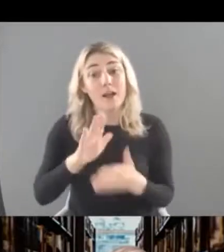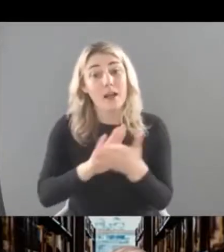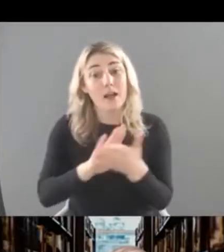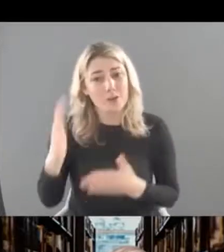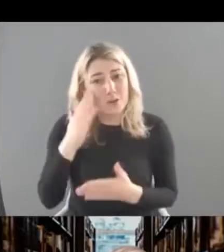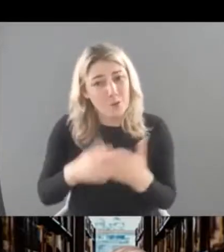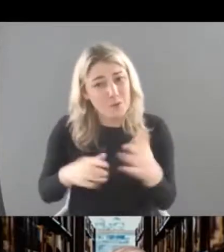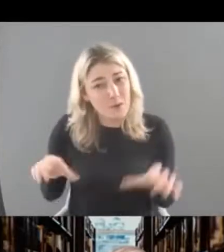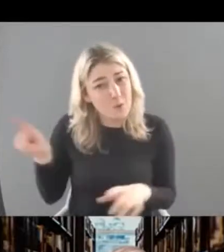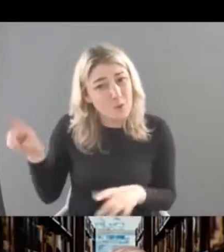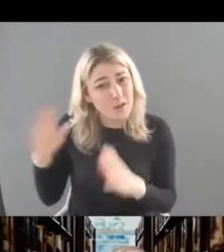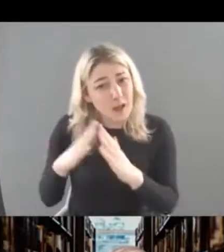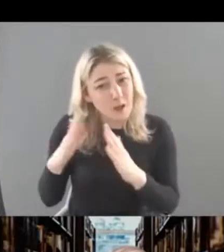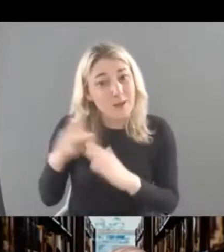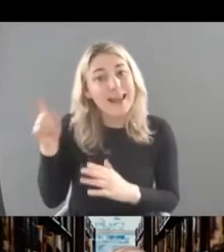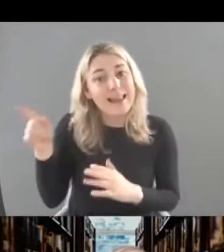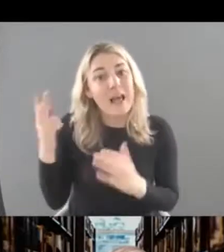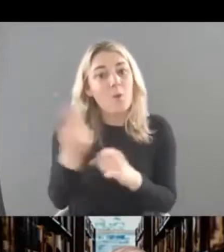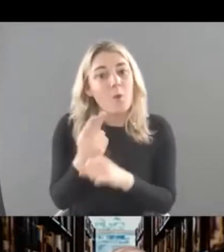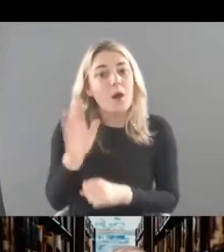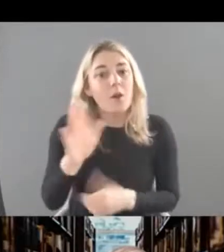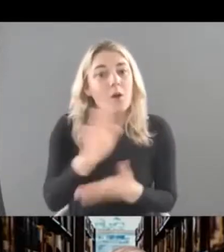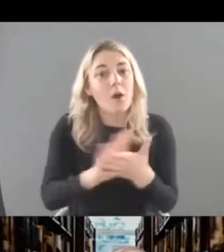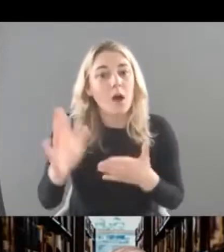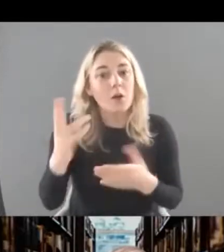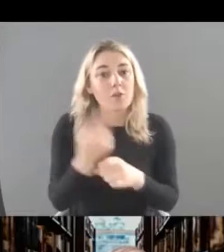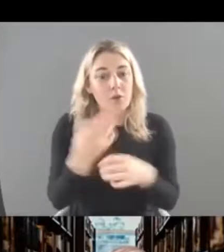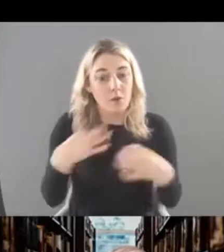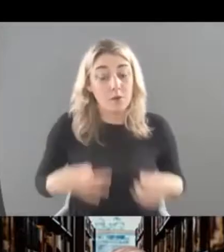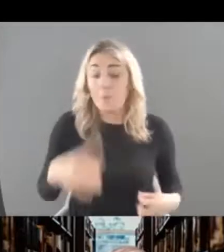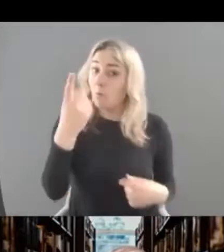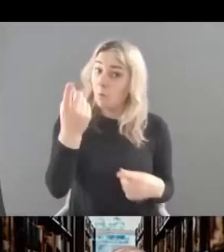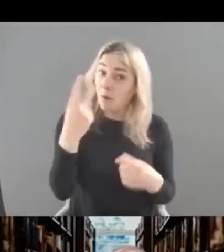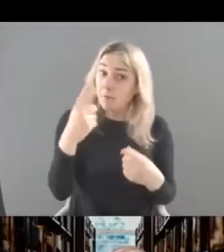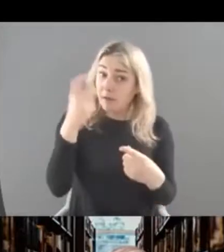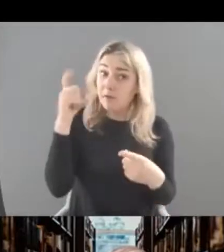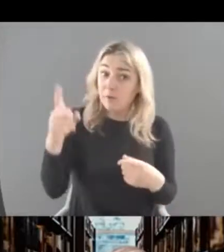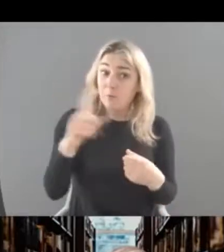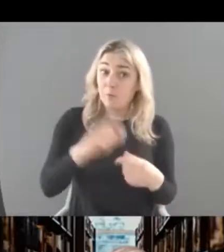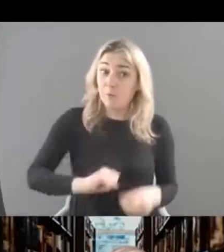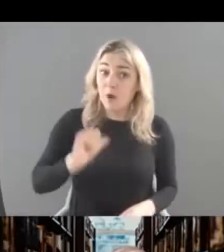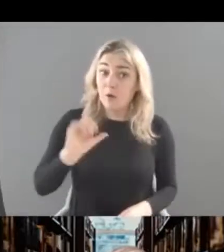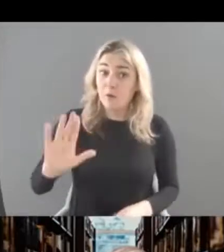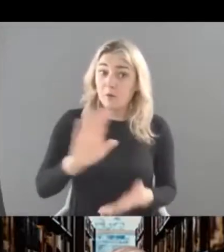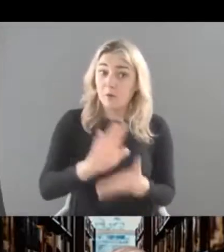They wear their college gear because 1), they're proud of their school. But 2) they don't want to be coded as an outsider.